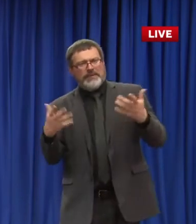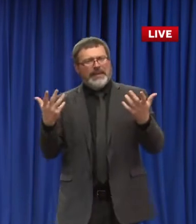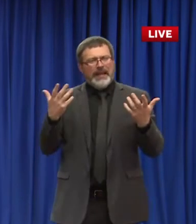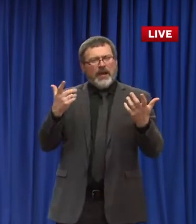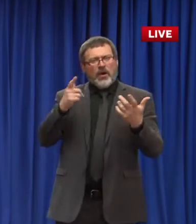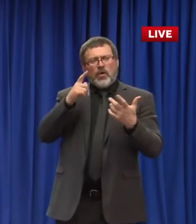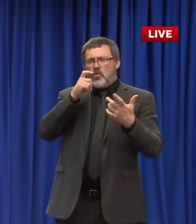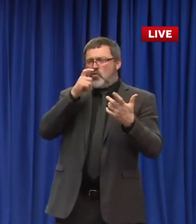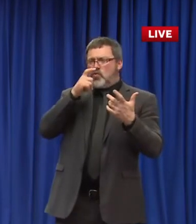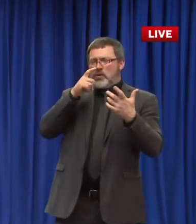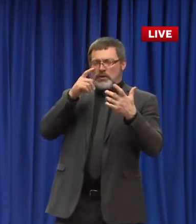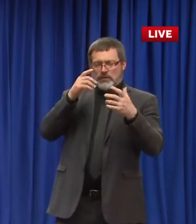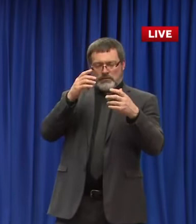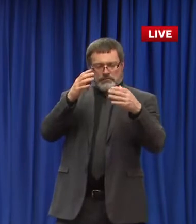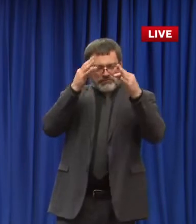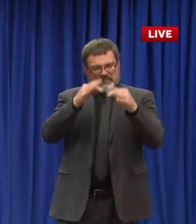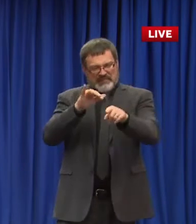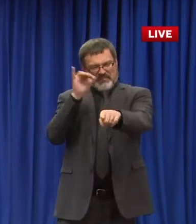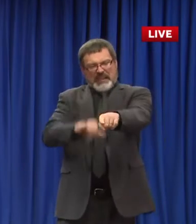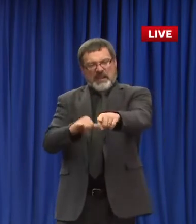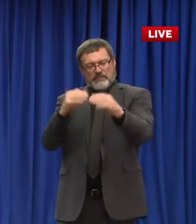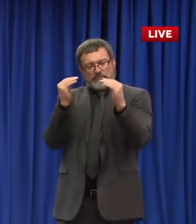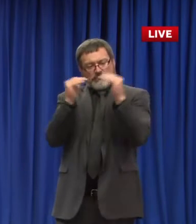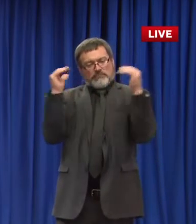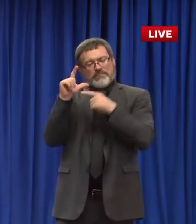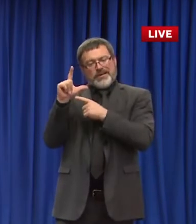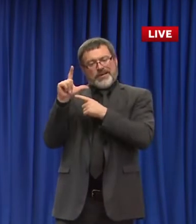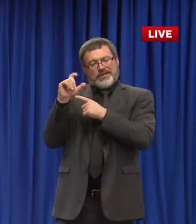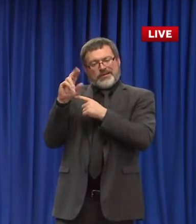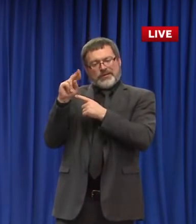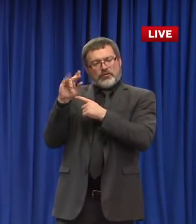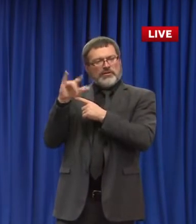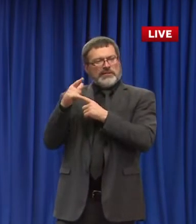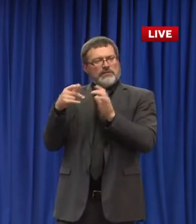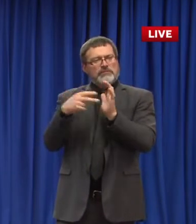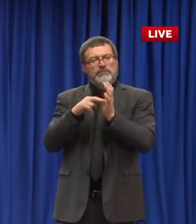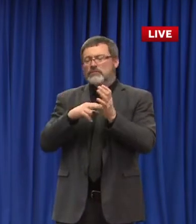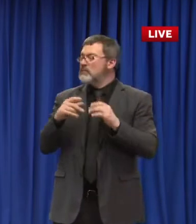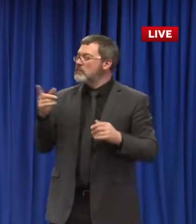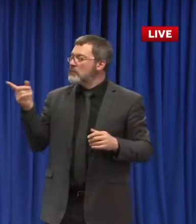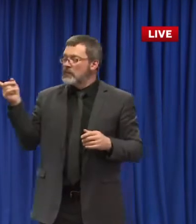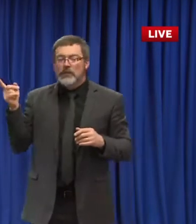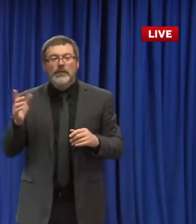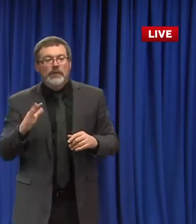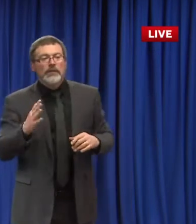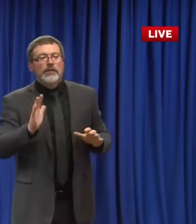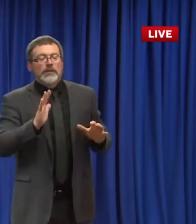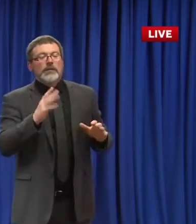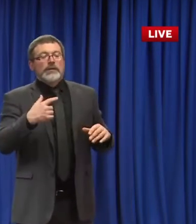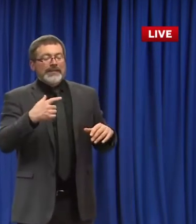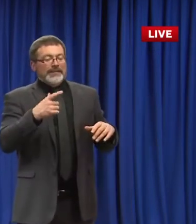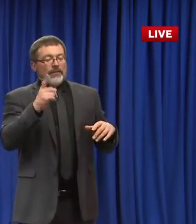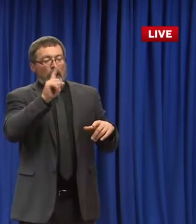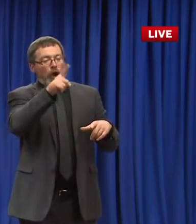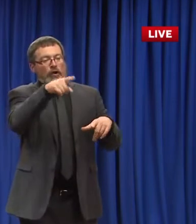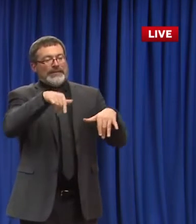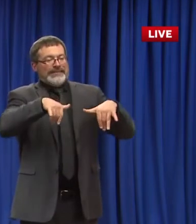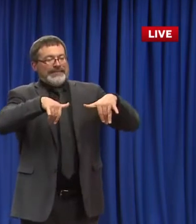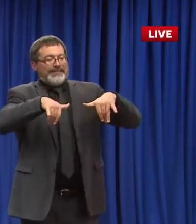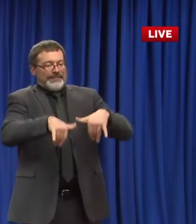YEAH. LOOK, THIS IS NOT A TIME TO GO DROP YOUR BLANKET AND JUST SIT AROUND WE WANT PEOPLE TO BE MOVING BECAUSE WE DON’T WANT FOLKS TO BE YOU KNOW, THE MORE YOU’RE MOVING THE MORE FRESH